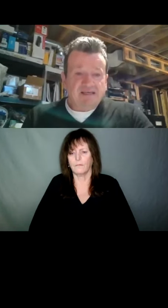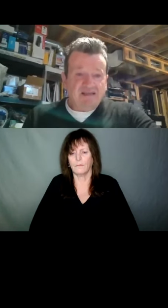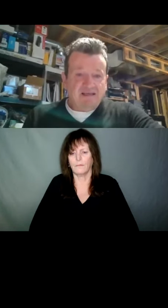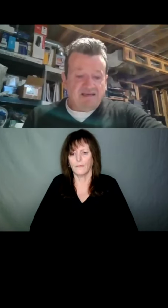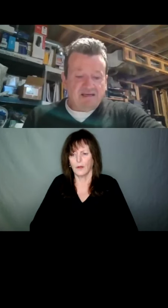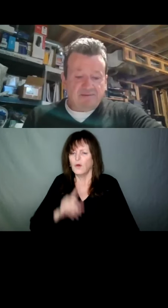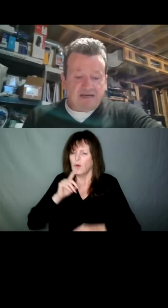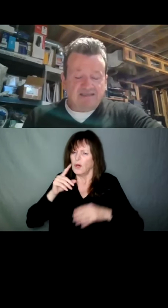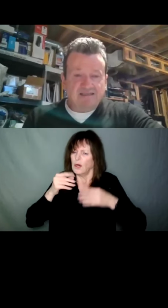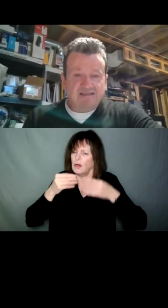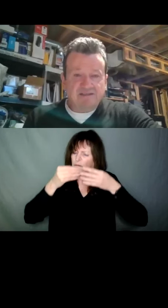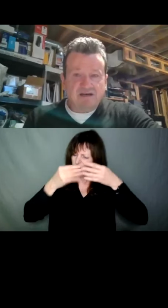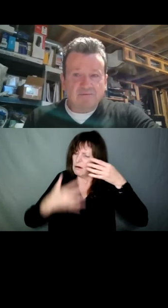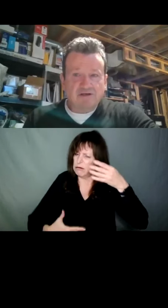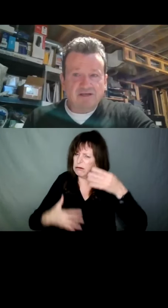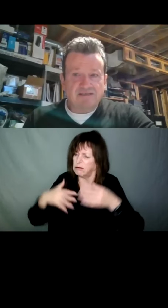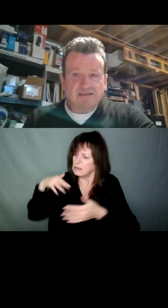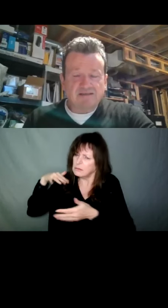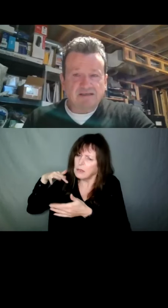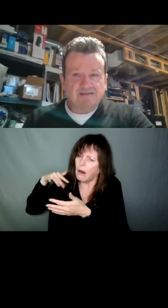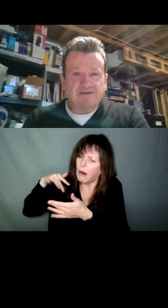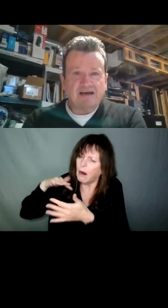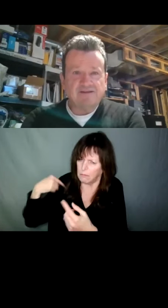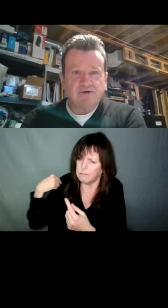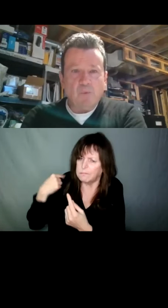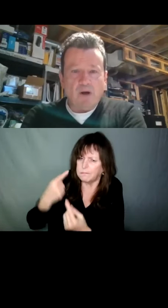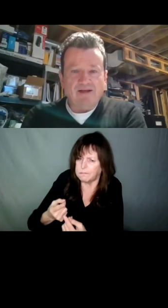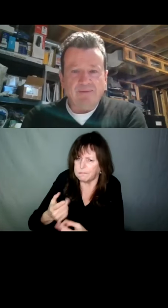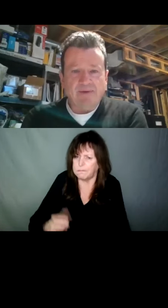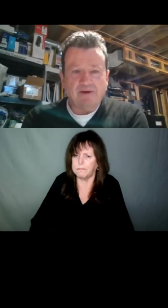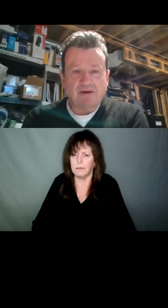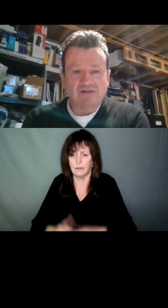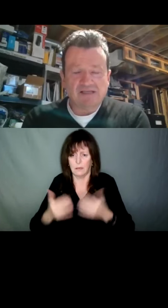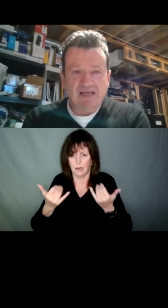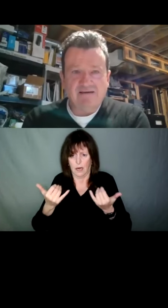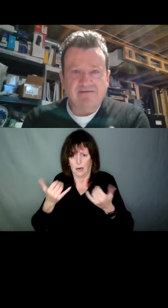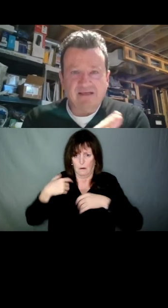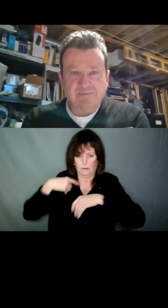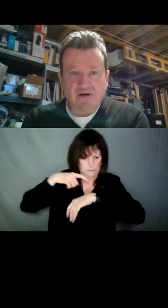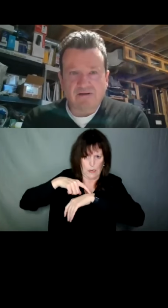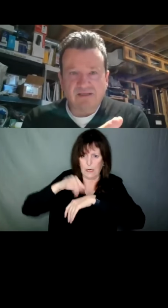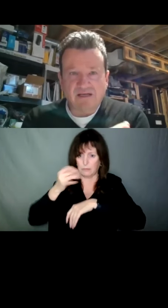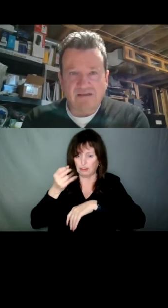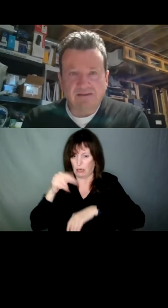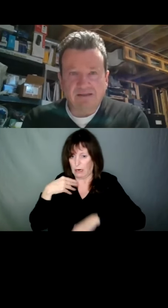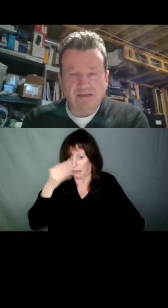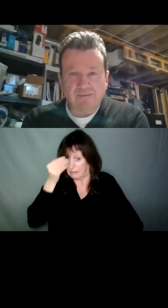Next slide.